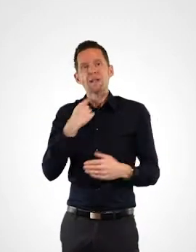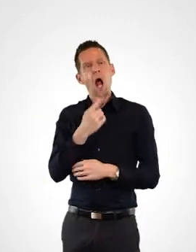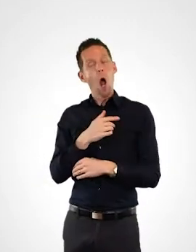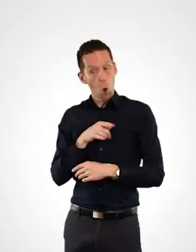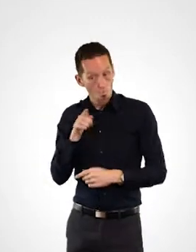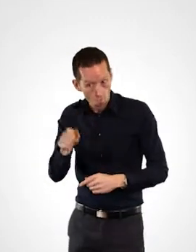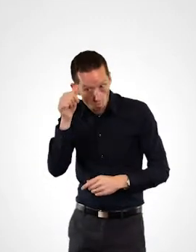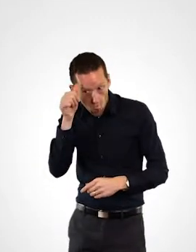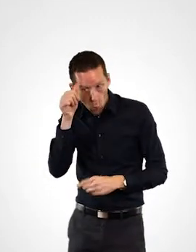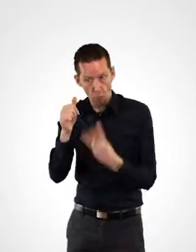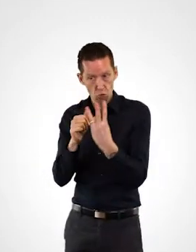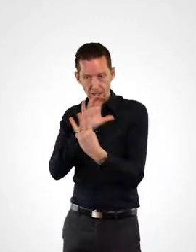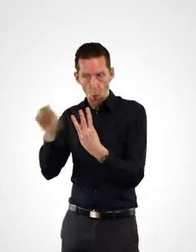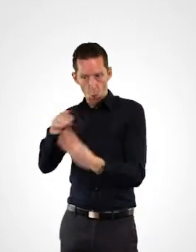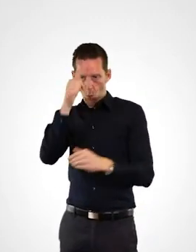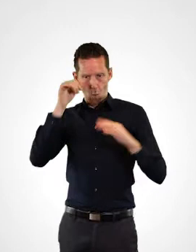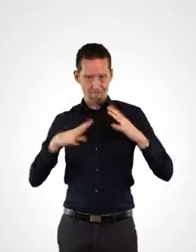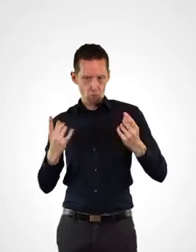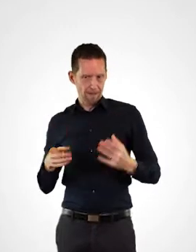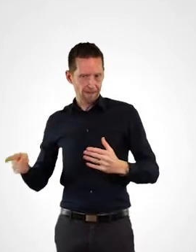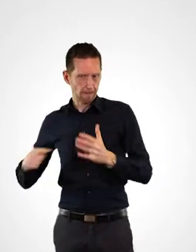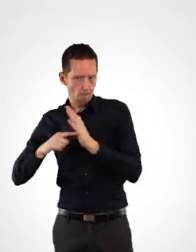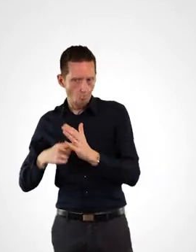but then we say, "Oh, you knew that this is a ball,